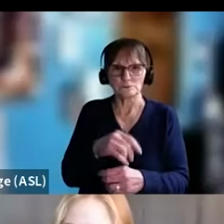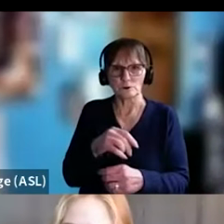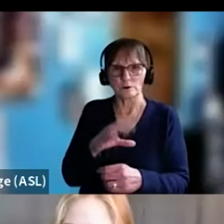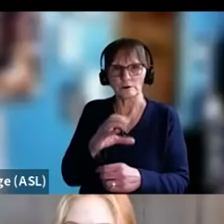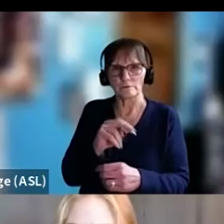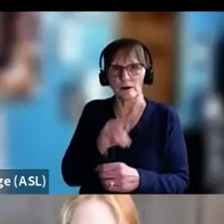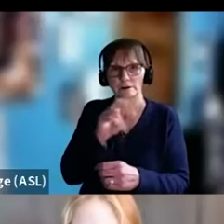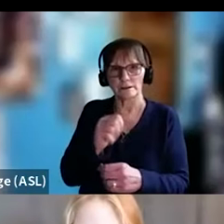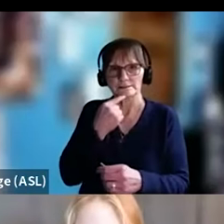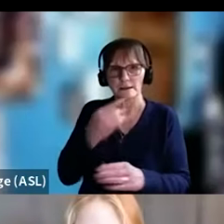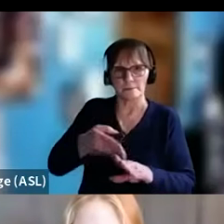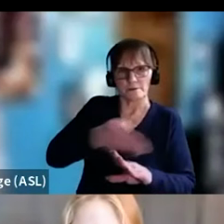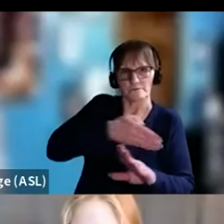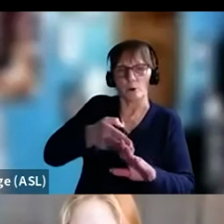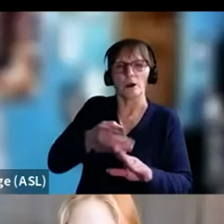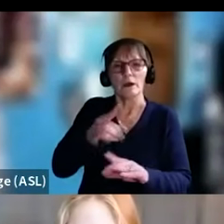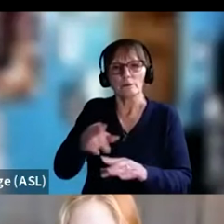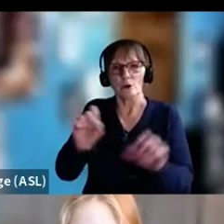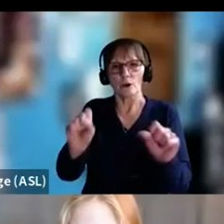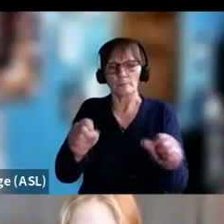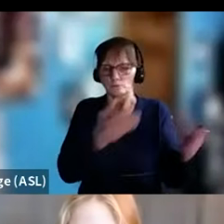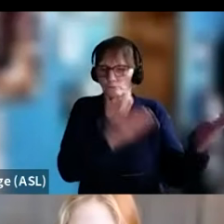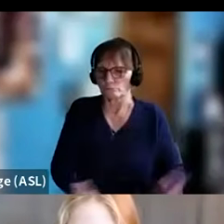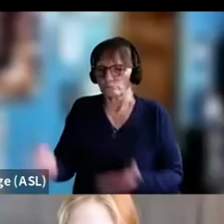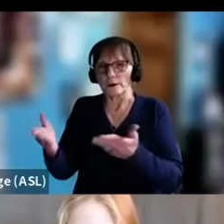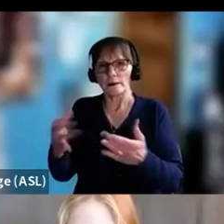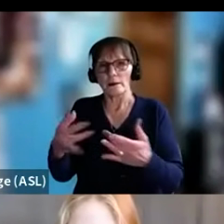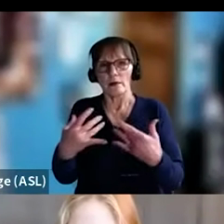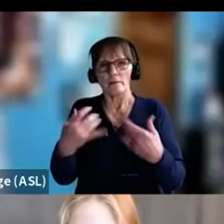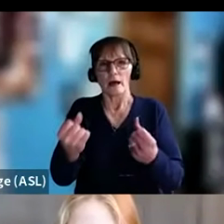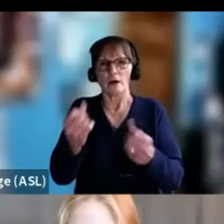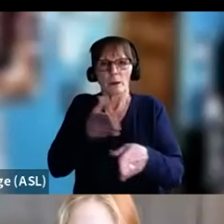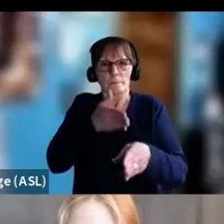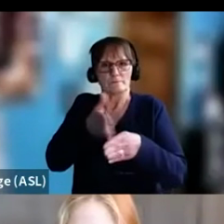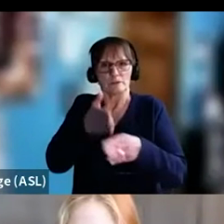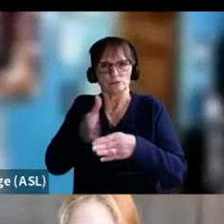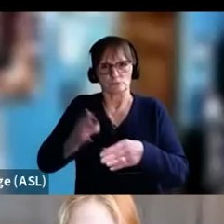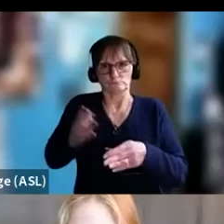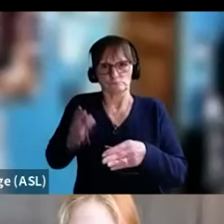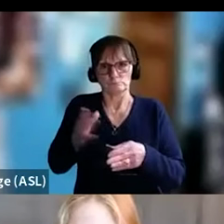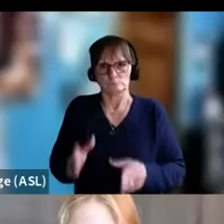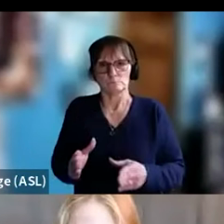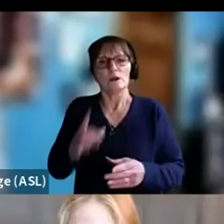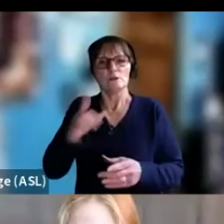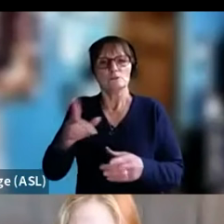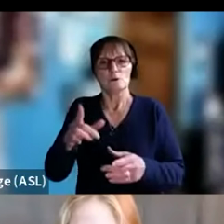that they're able to bring in the health professionals for people to get palliative care,